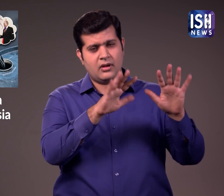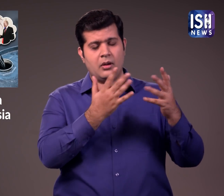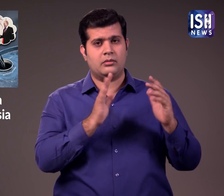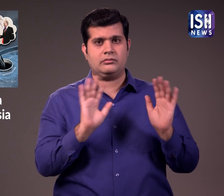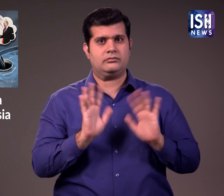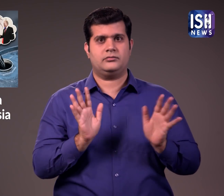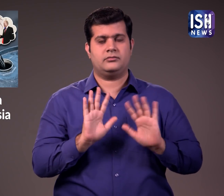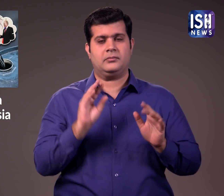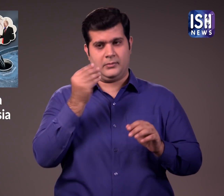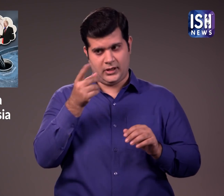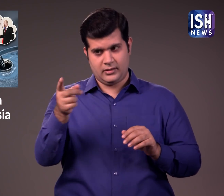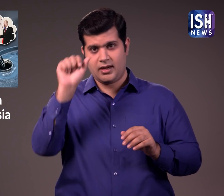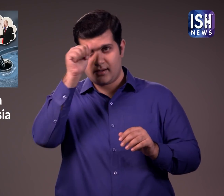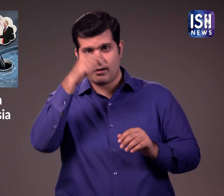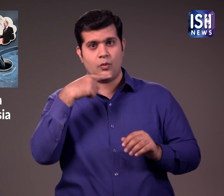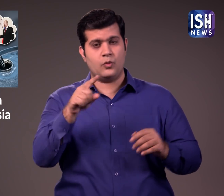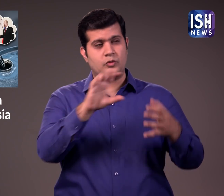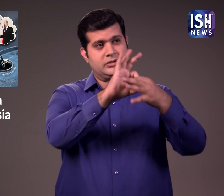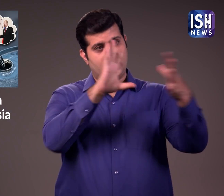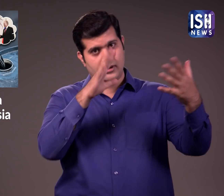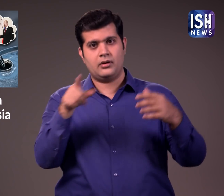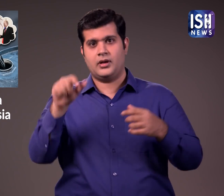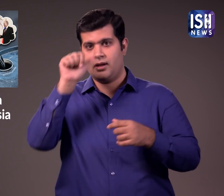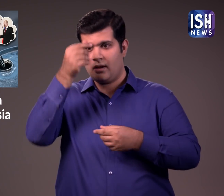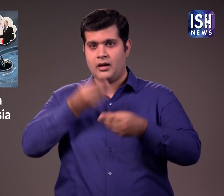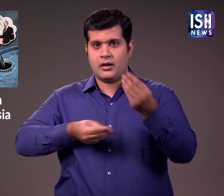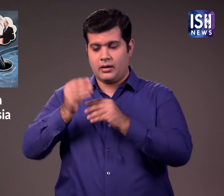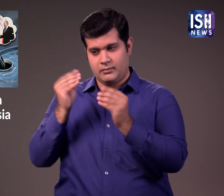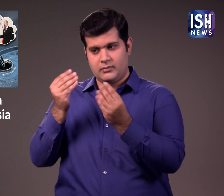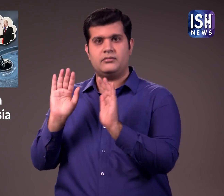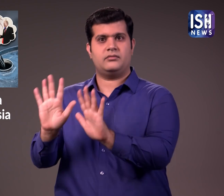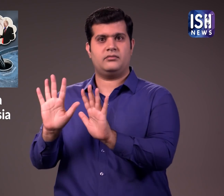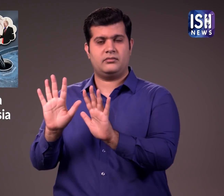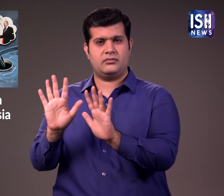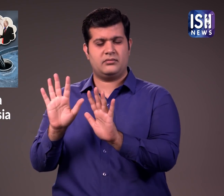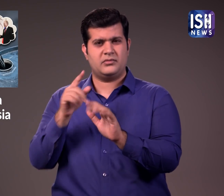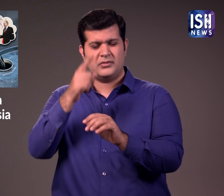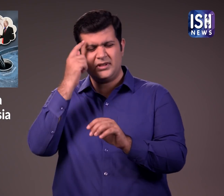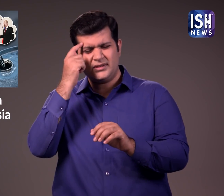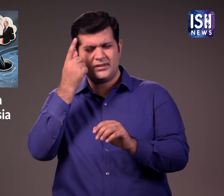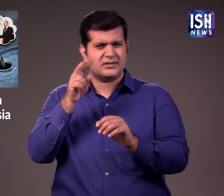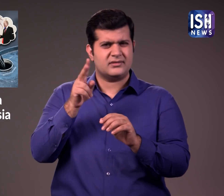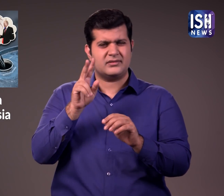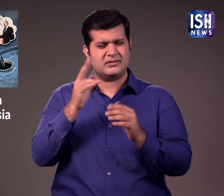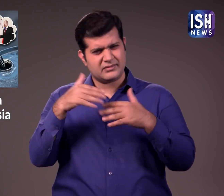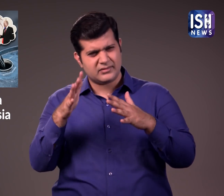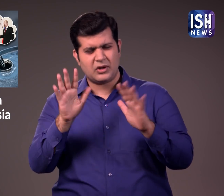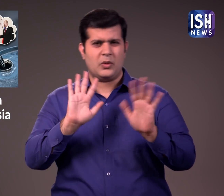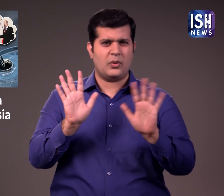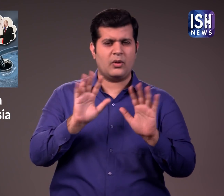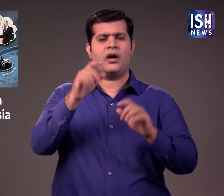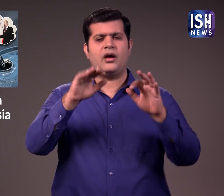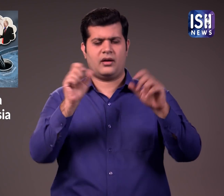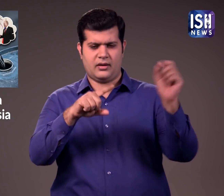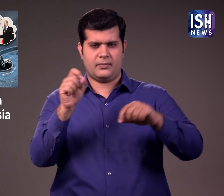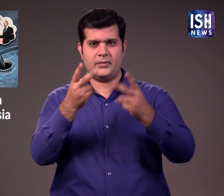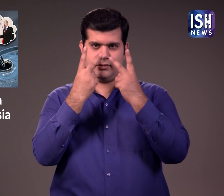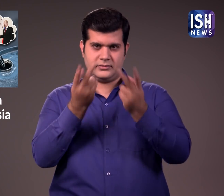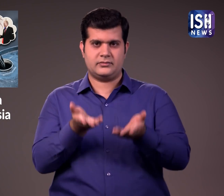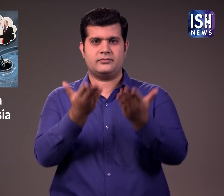Or should India stop buying from Russia and save its economy? Let us know in the comments.